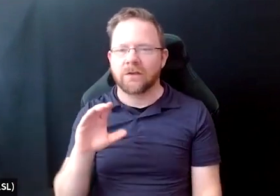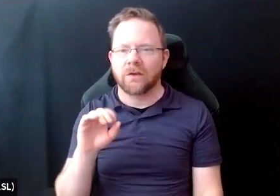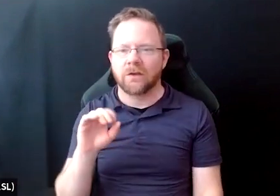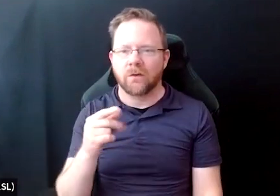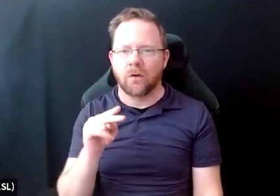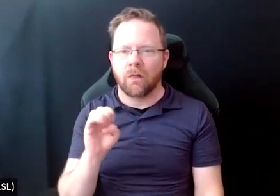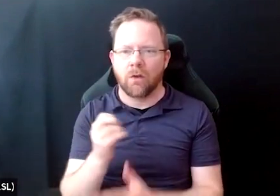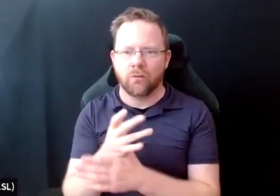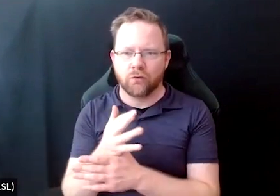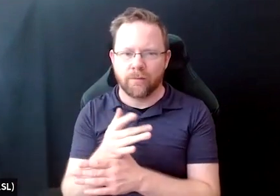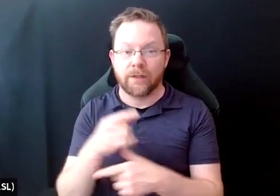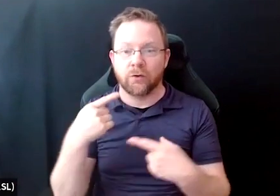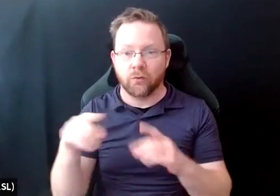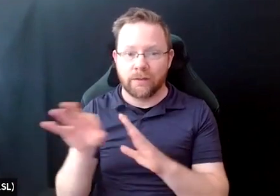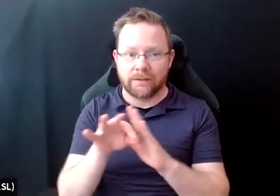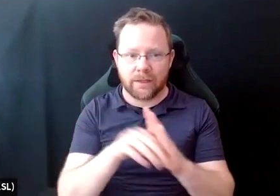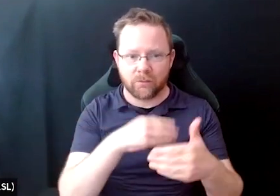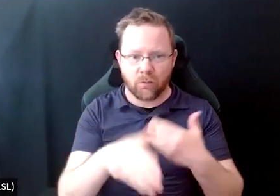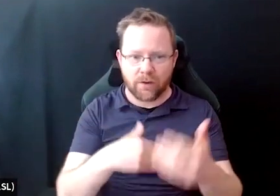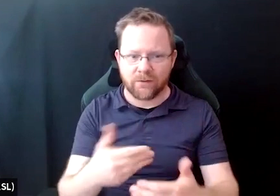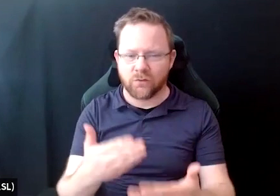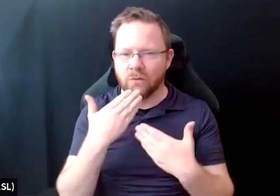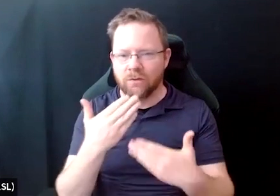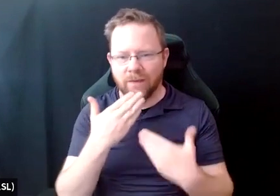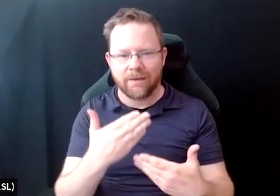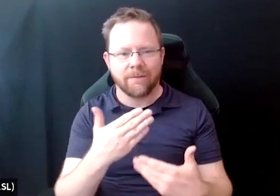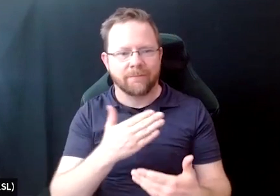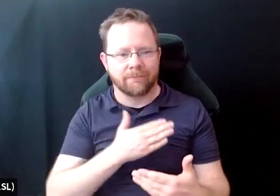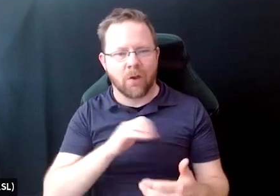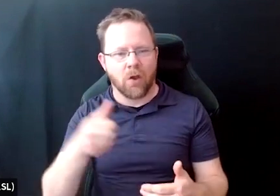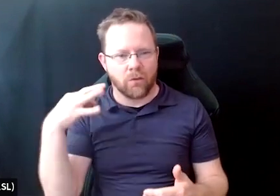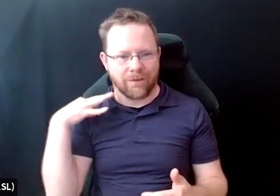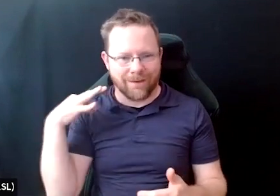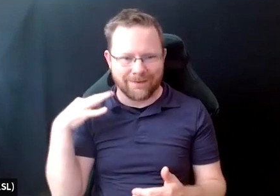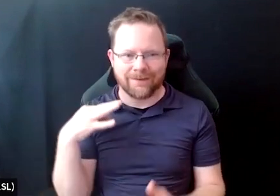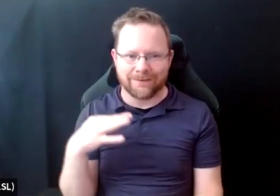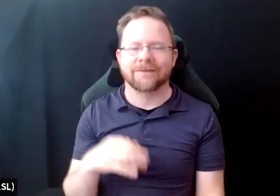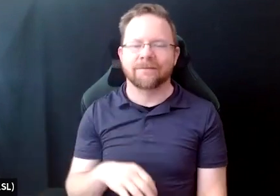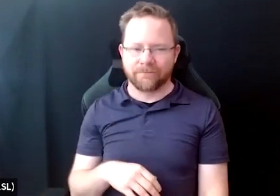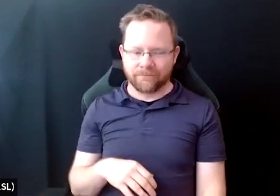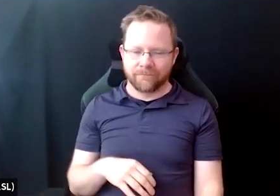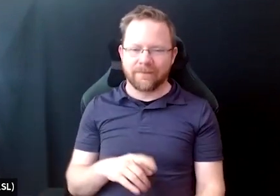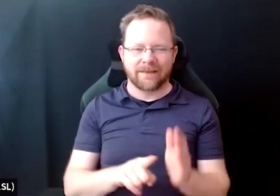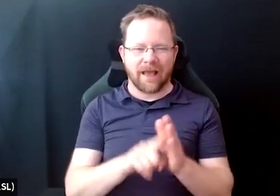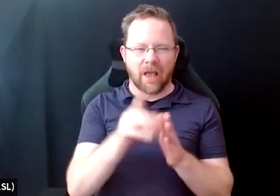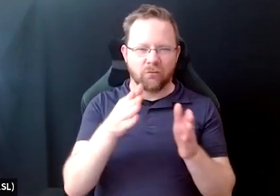during the selection. I want to acknowledge my fellow astronauts candidates